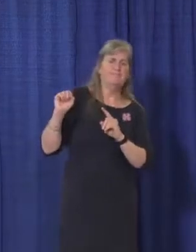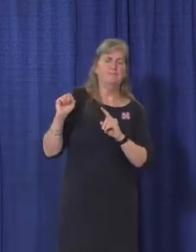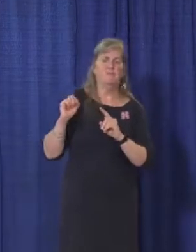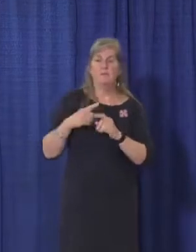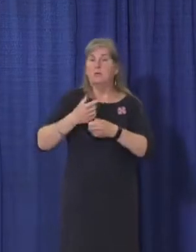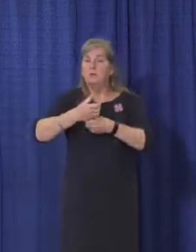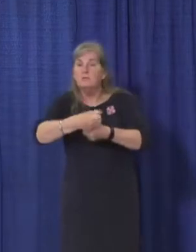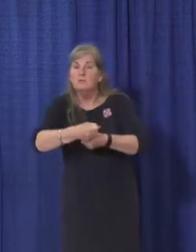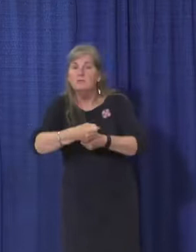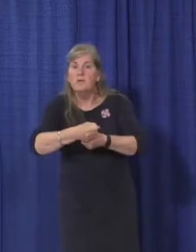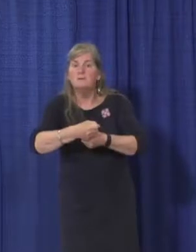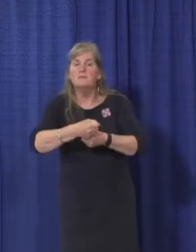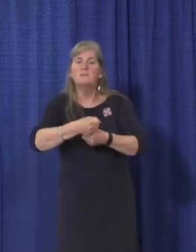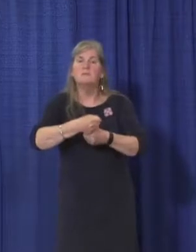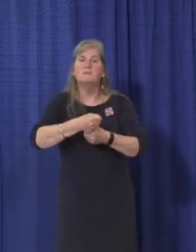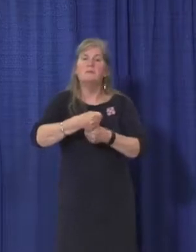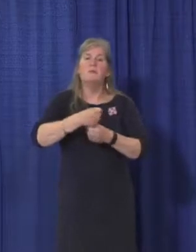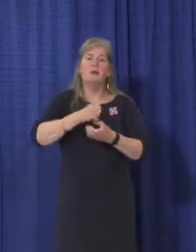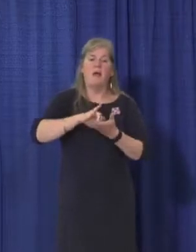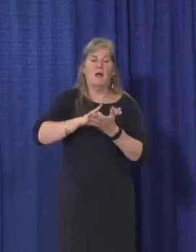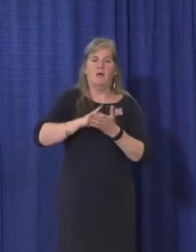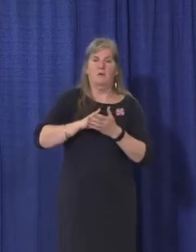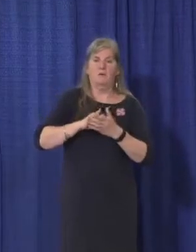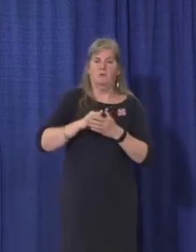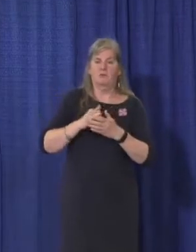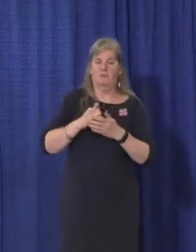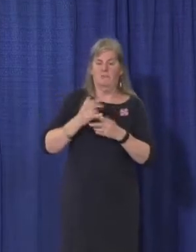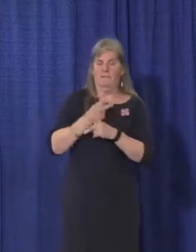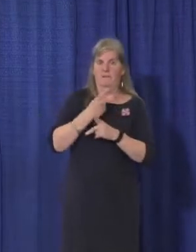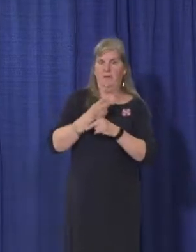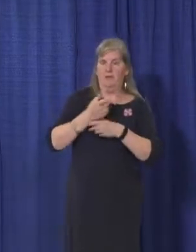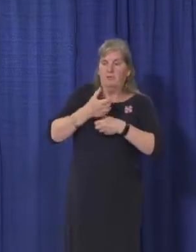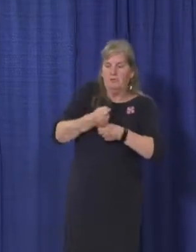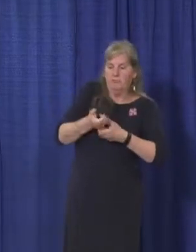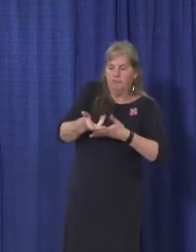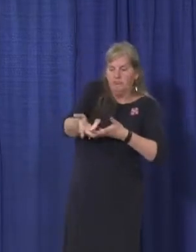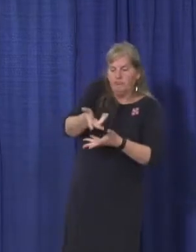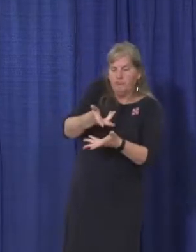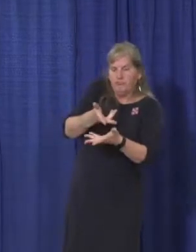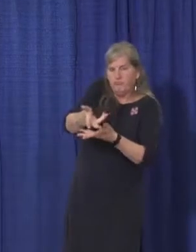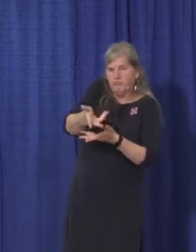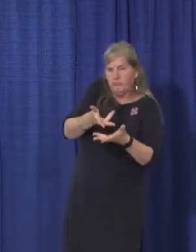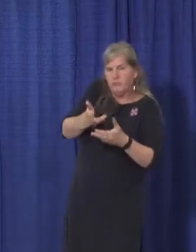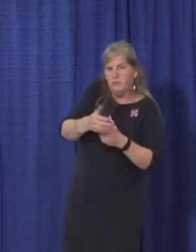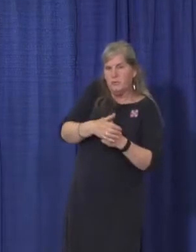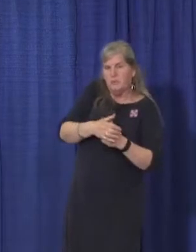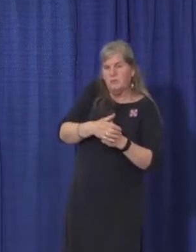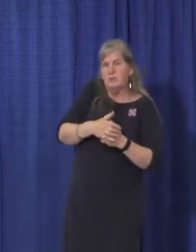it's building up that trust. I think we don't give up and we